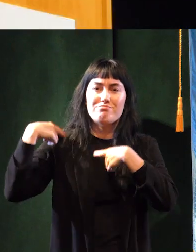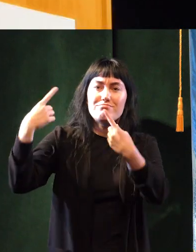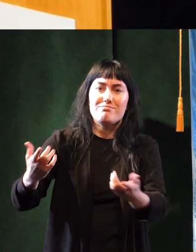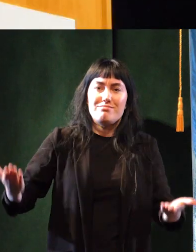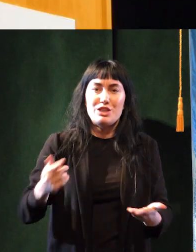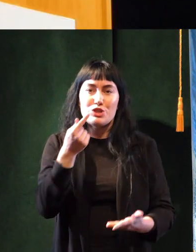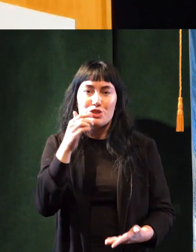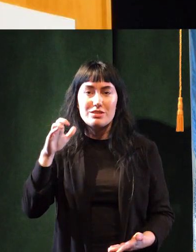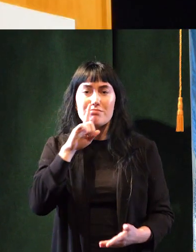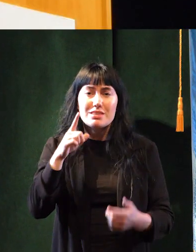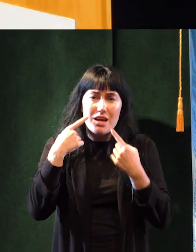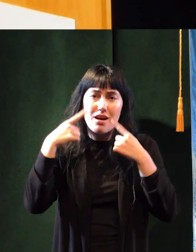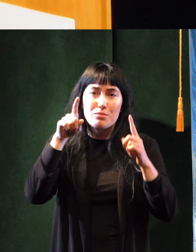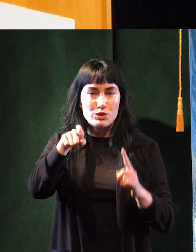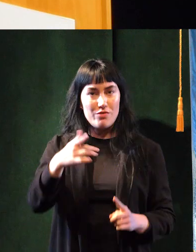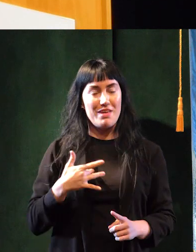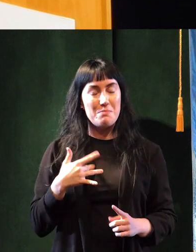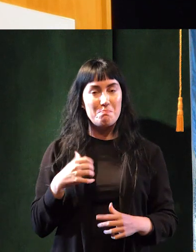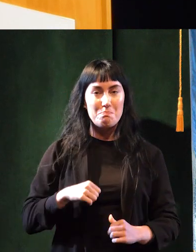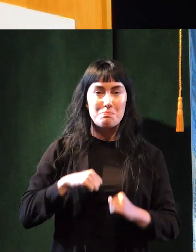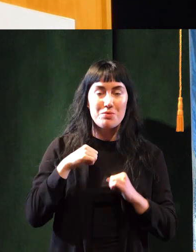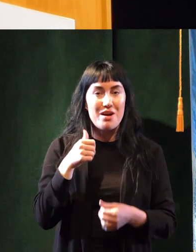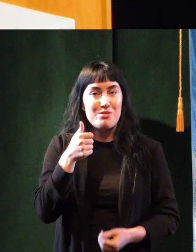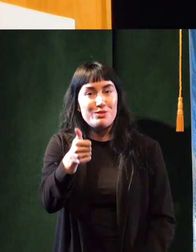time you spent at Genesee Community College is an accomplishment that should